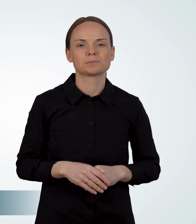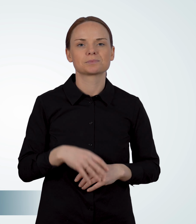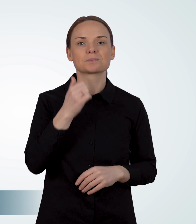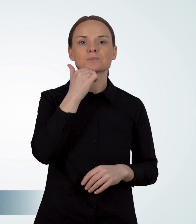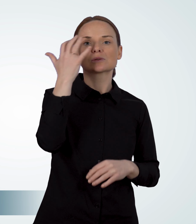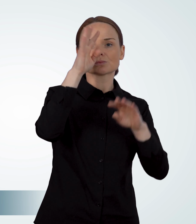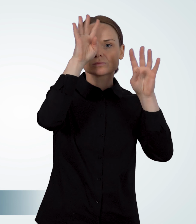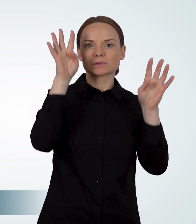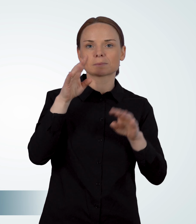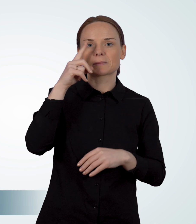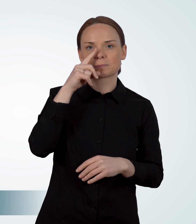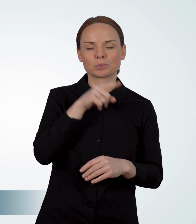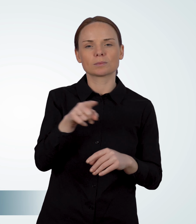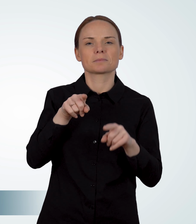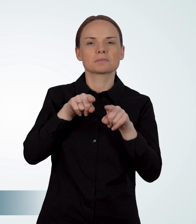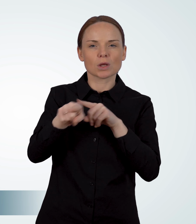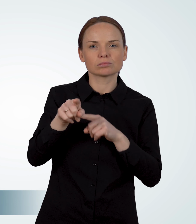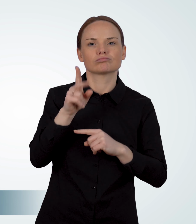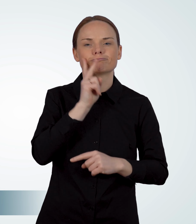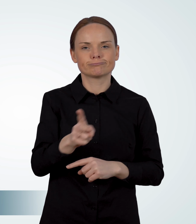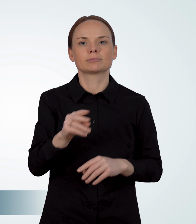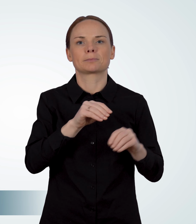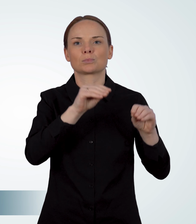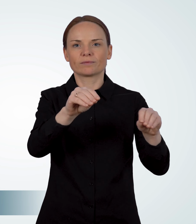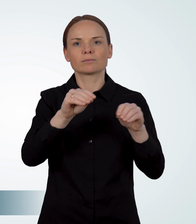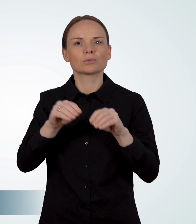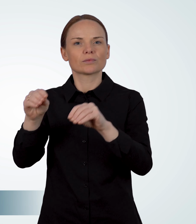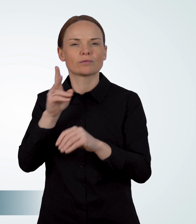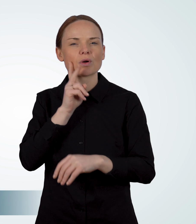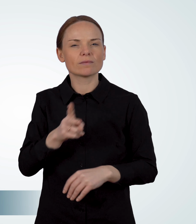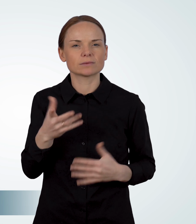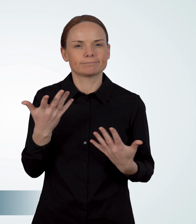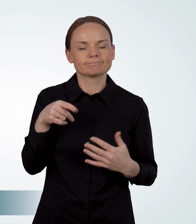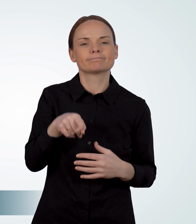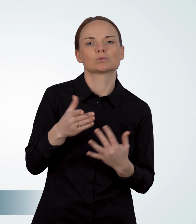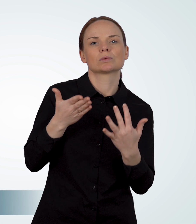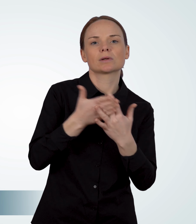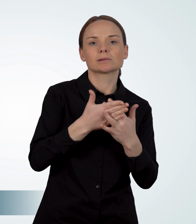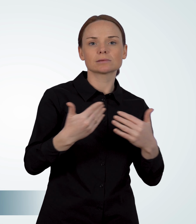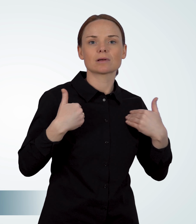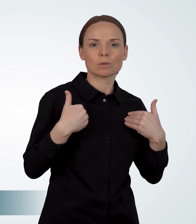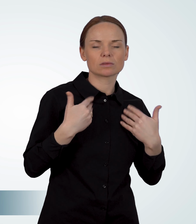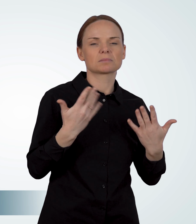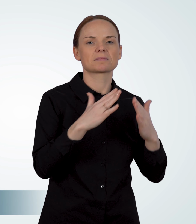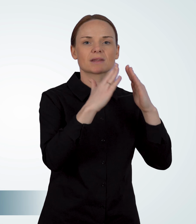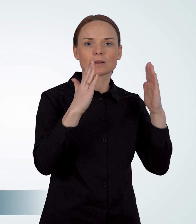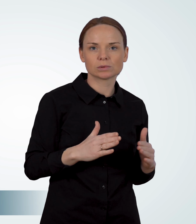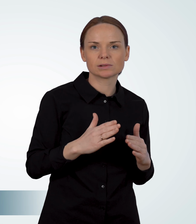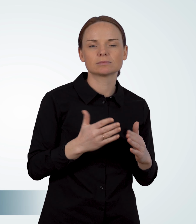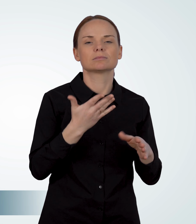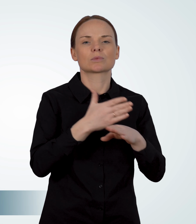Aboriginal and Torres Strait Islander peoples are more likely to move regularly to access health, housing, employment